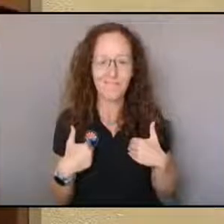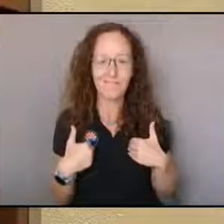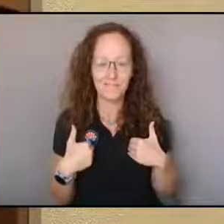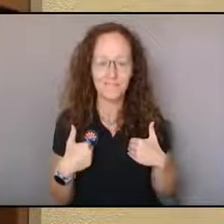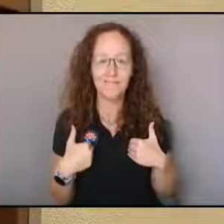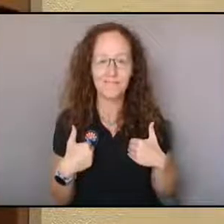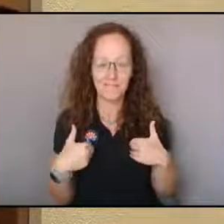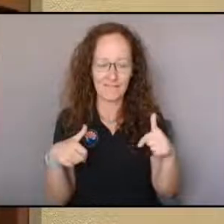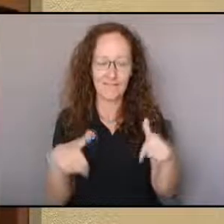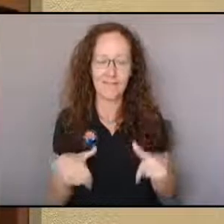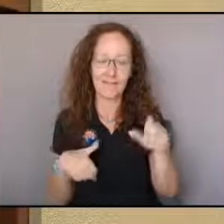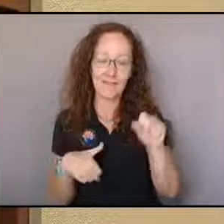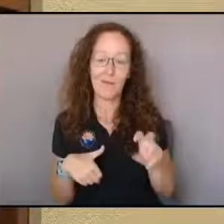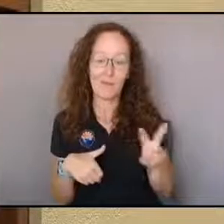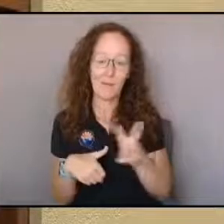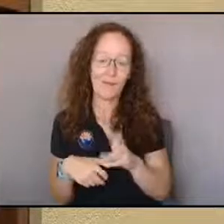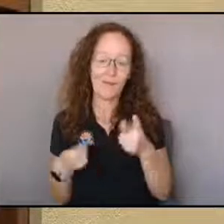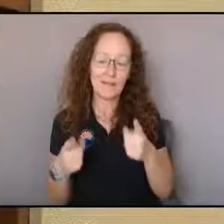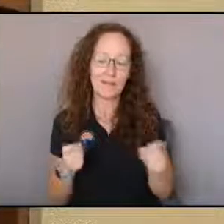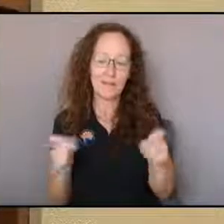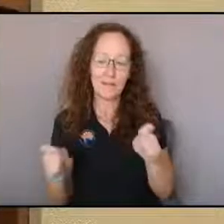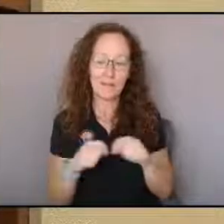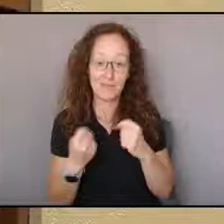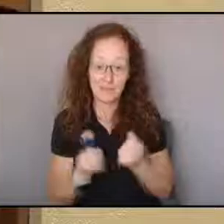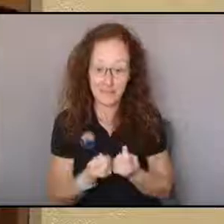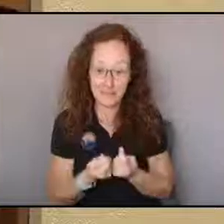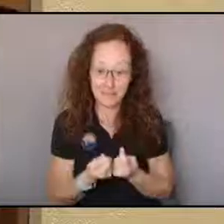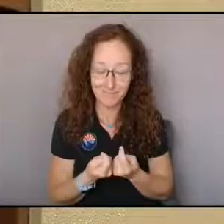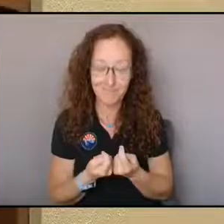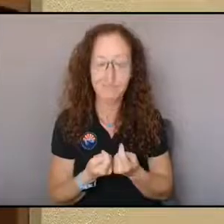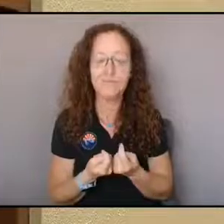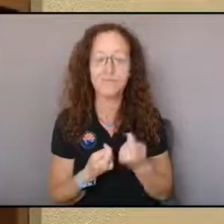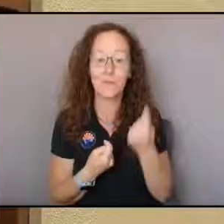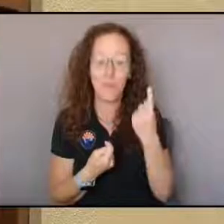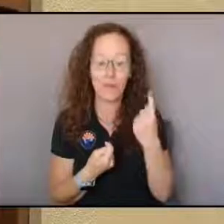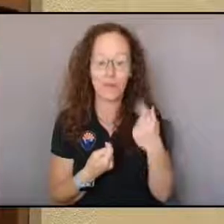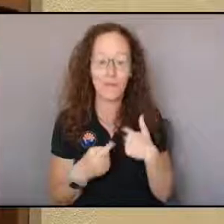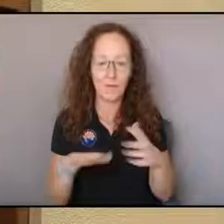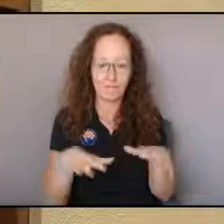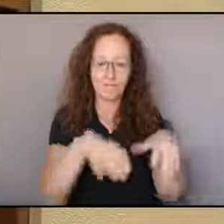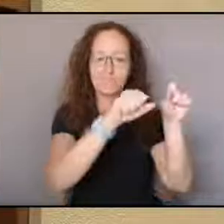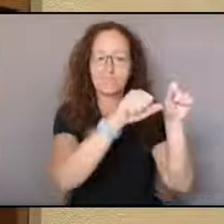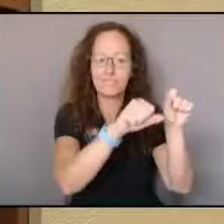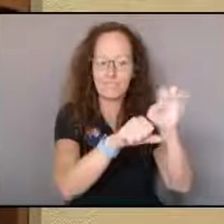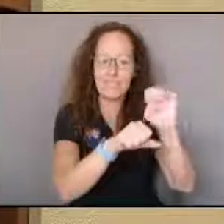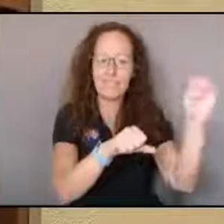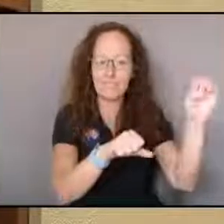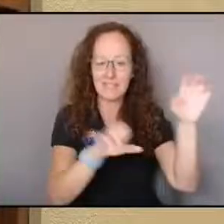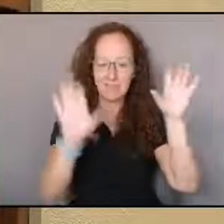FOR THOSE WHO DIDN'T JOIN US TONIGHT, I WANT TO REMIND YOU THAT SOUTHWEST INCIDENT MANAGEMENT TEAM 1